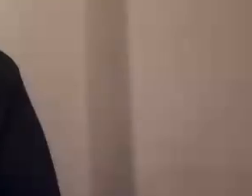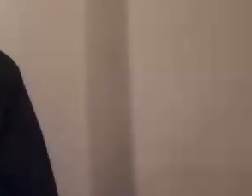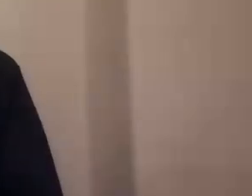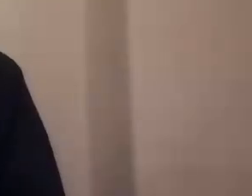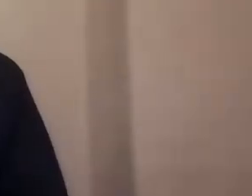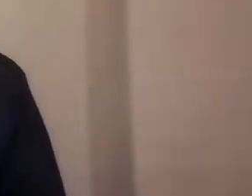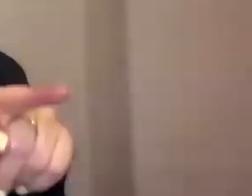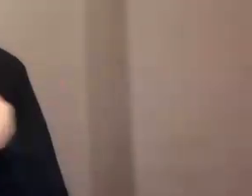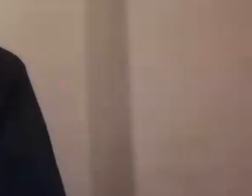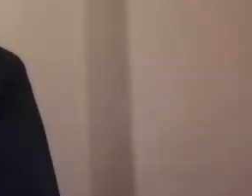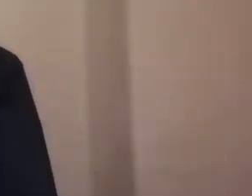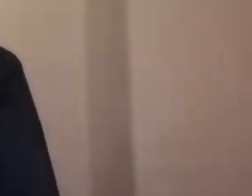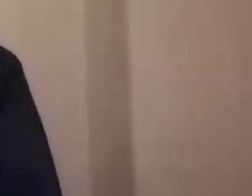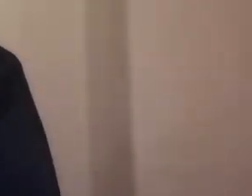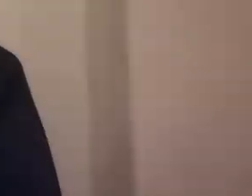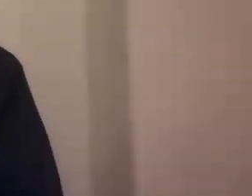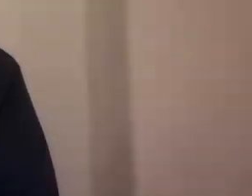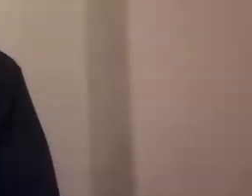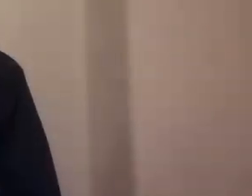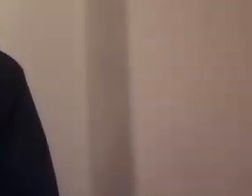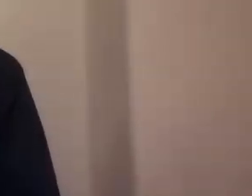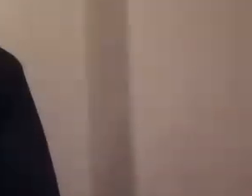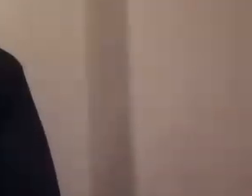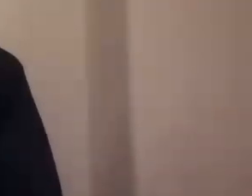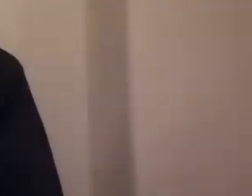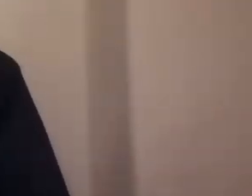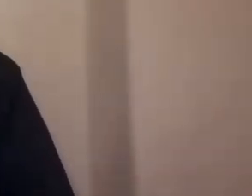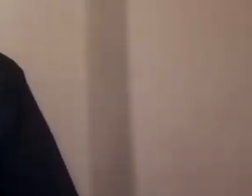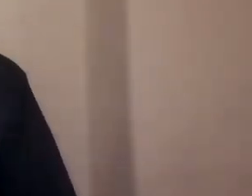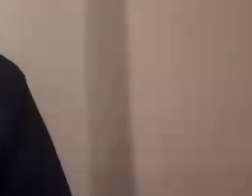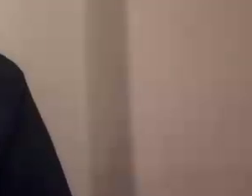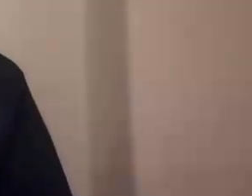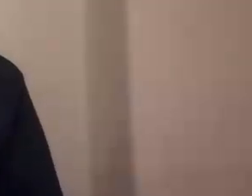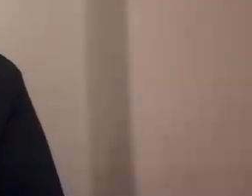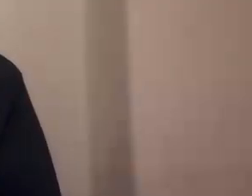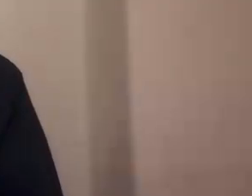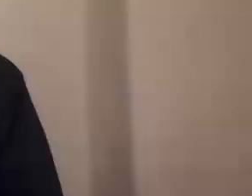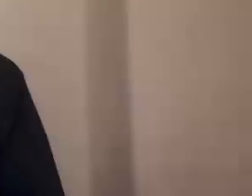workforce around the department. Wonderful. And of course, all our peers up here. So,